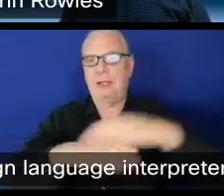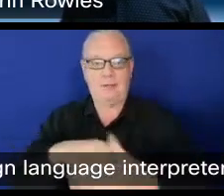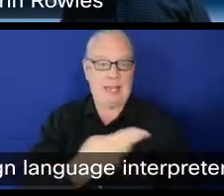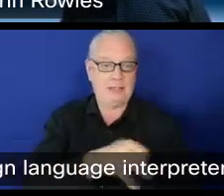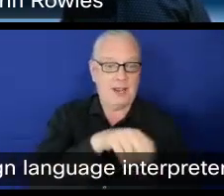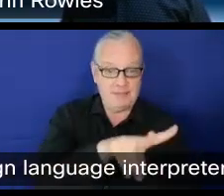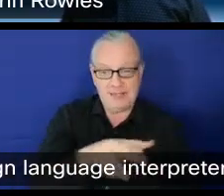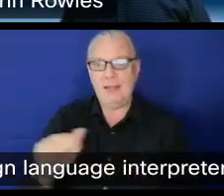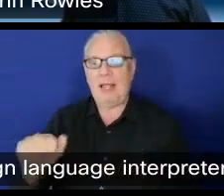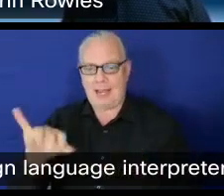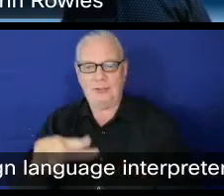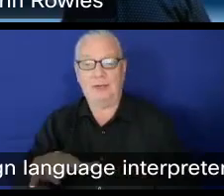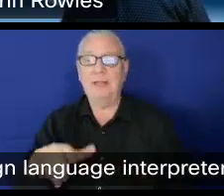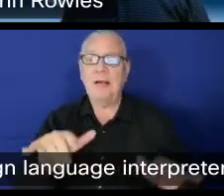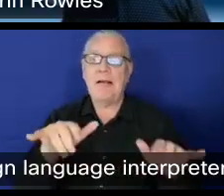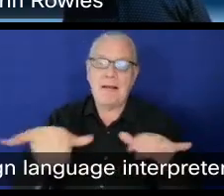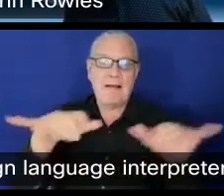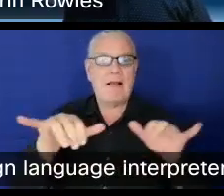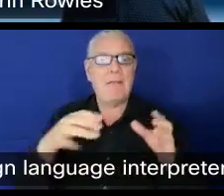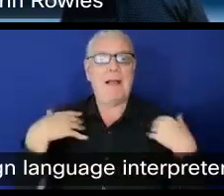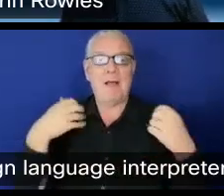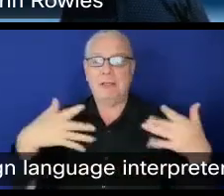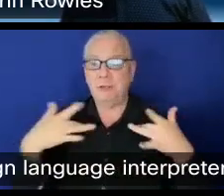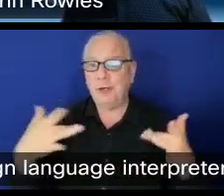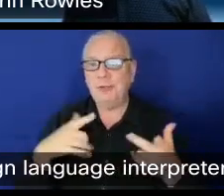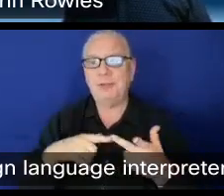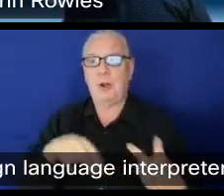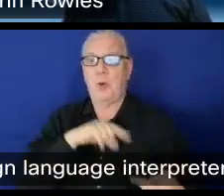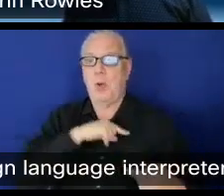concerns and quality of life considerations. We will identify